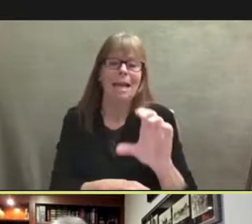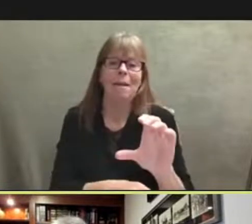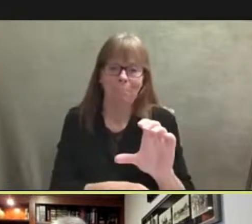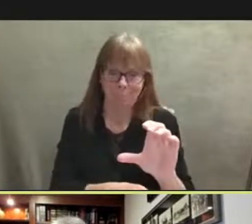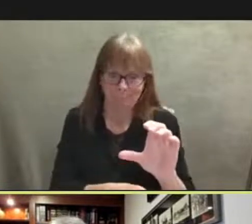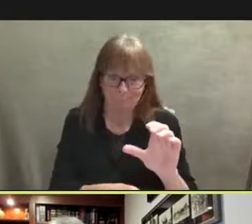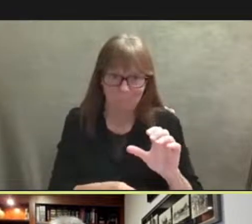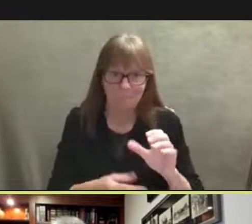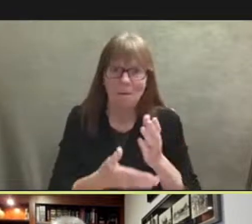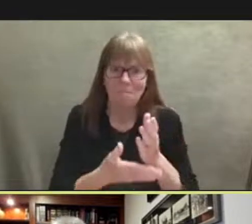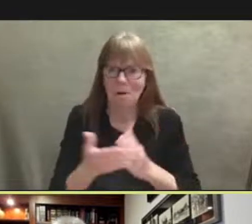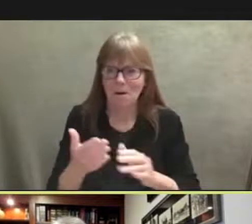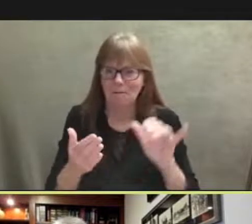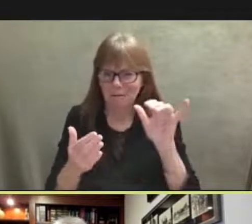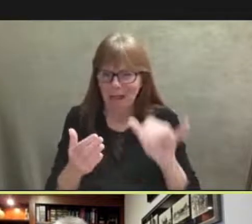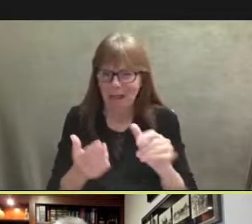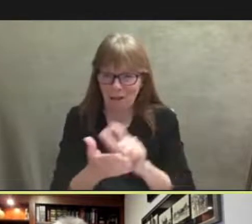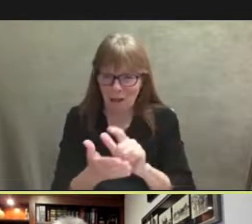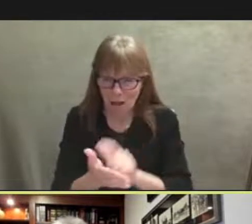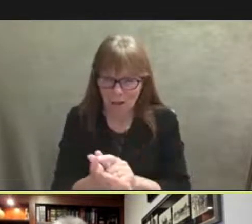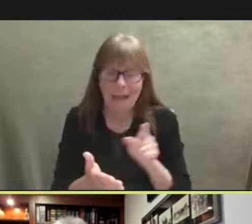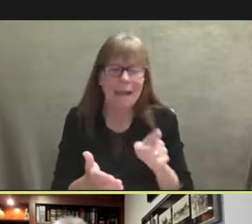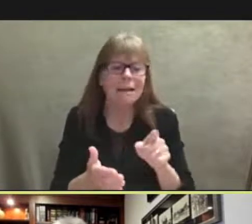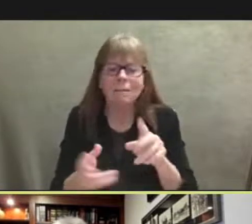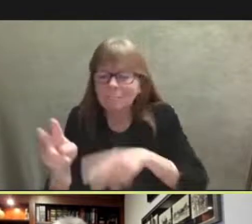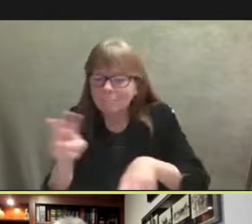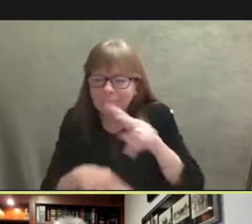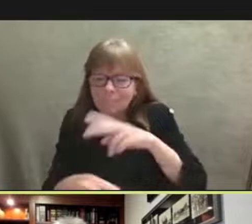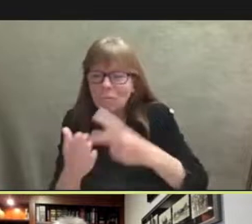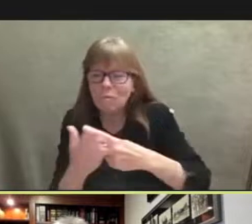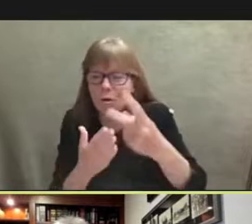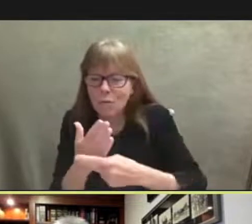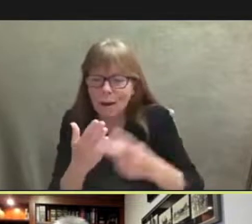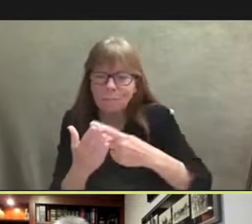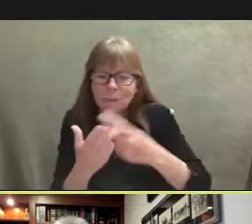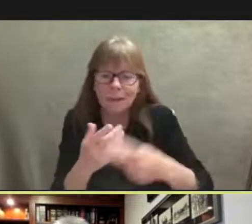Its purpose would be to review the programs of the Rehabilitation Services Administration,